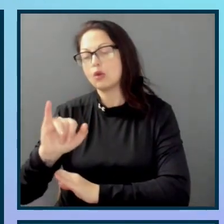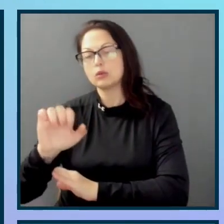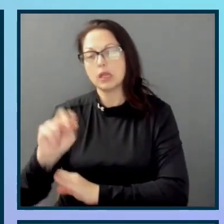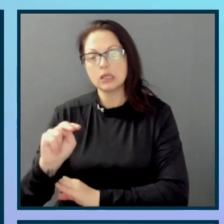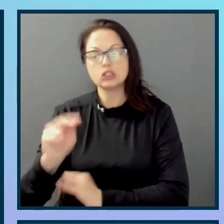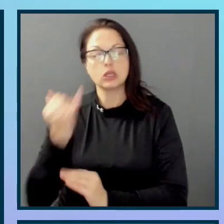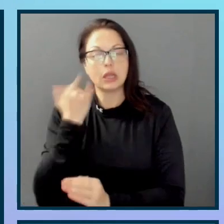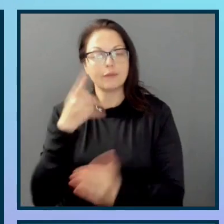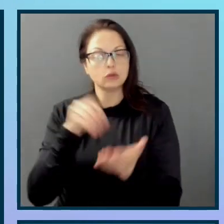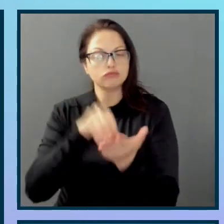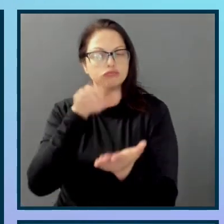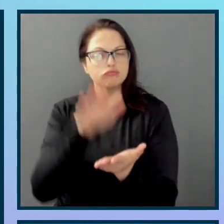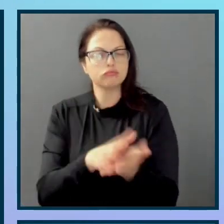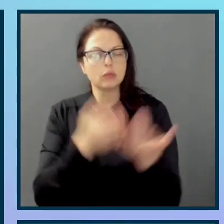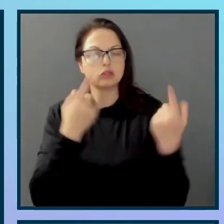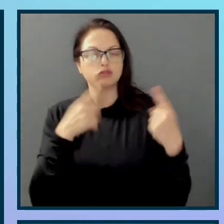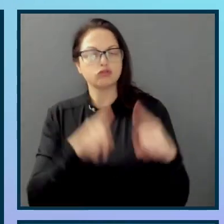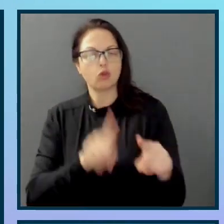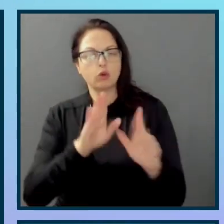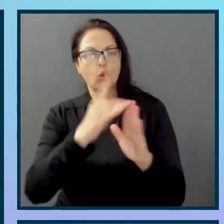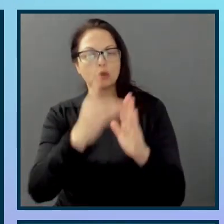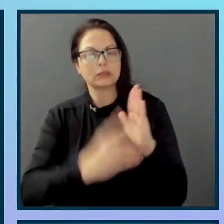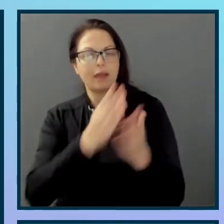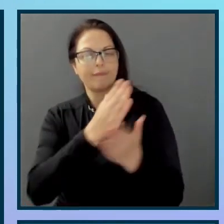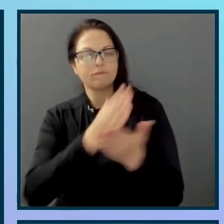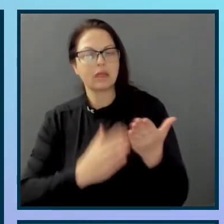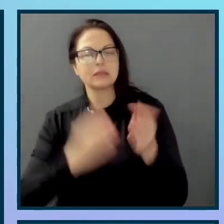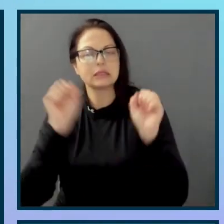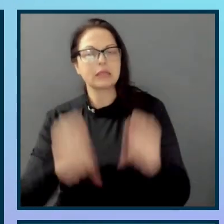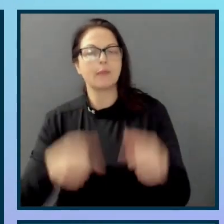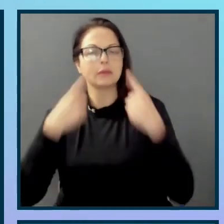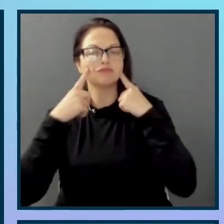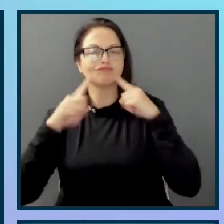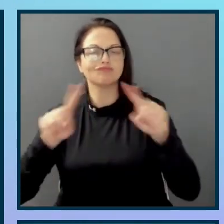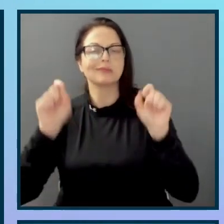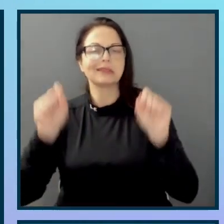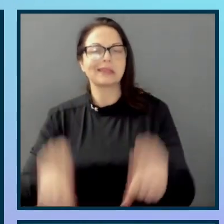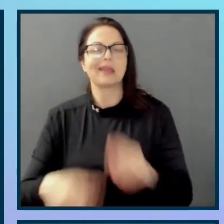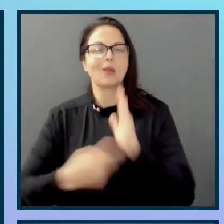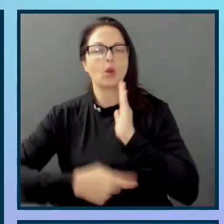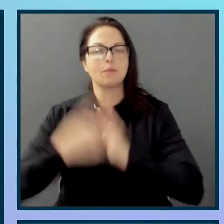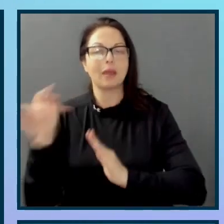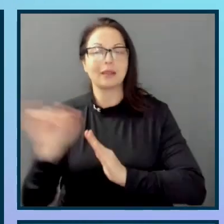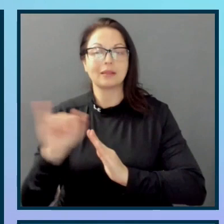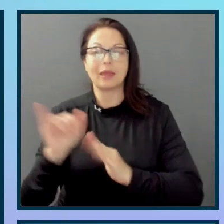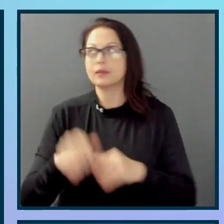can be really useful in helping you to automate that. So things like the accessible name